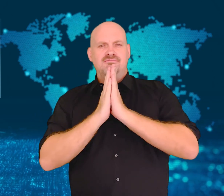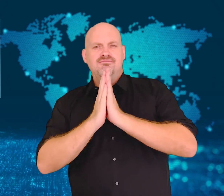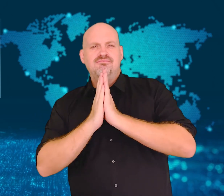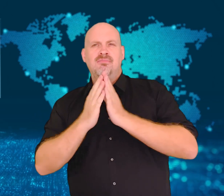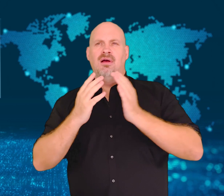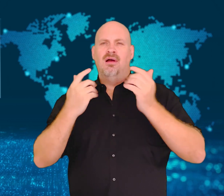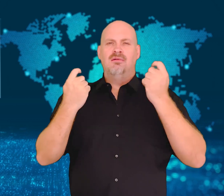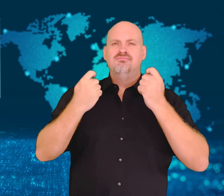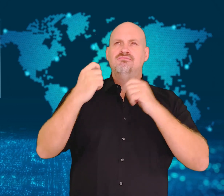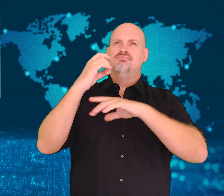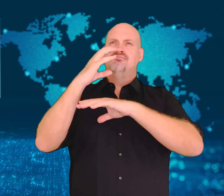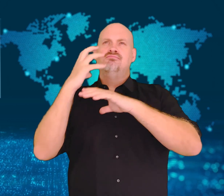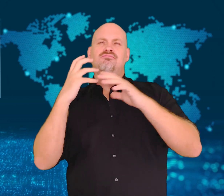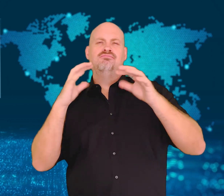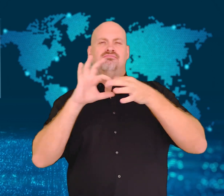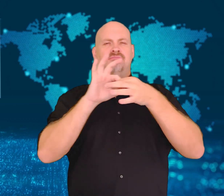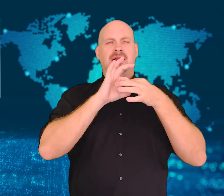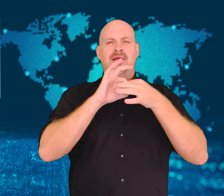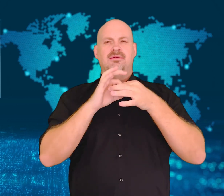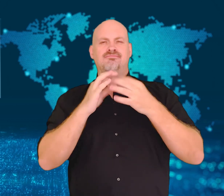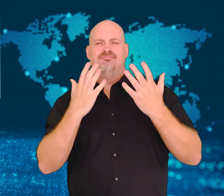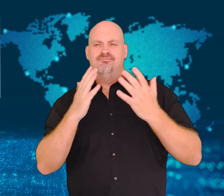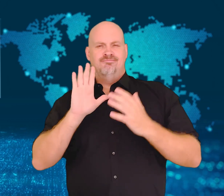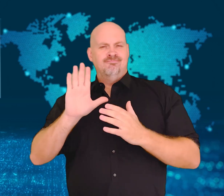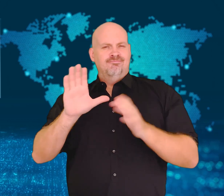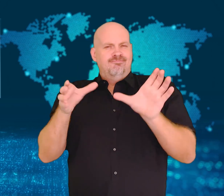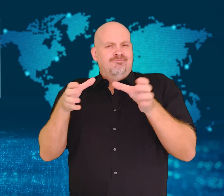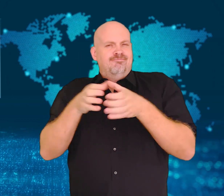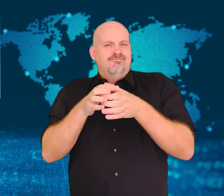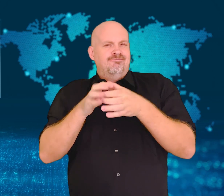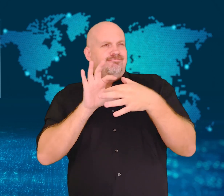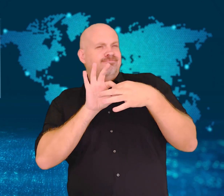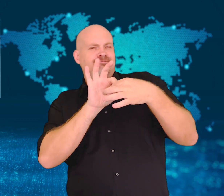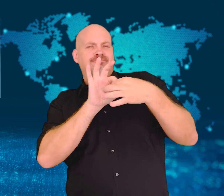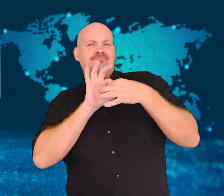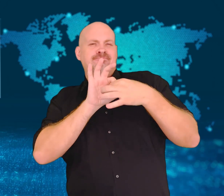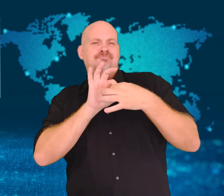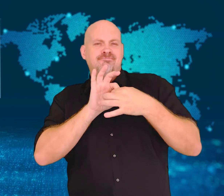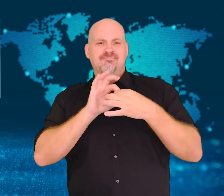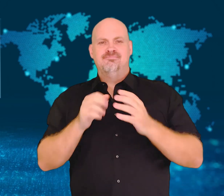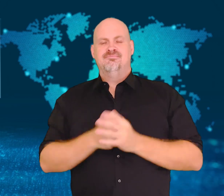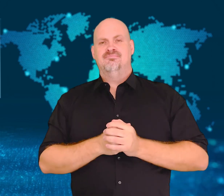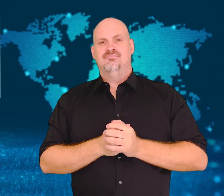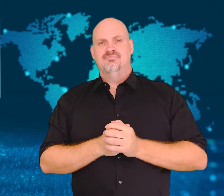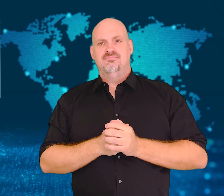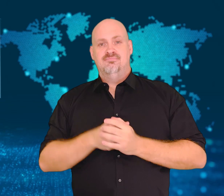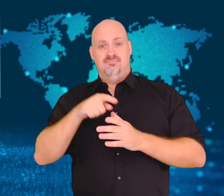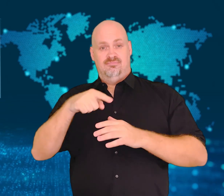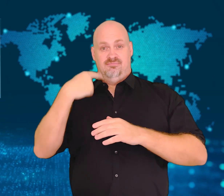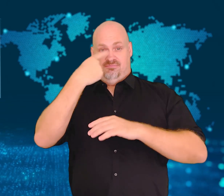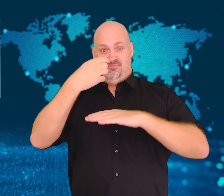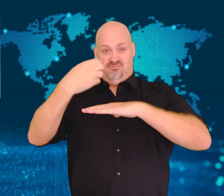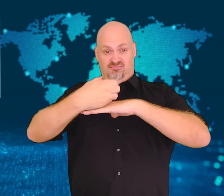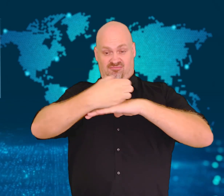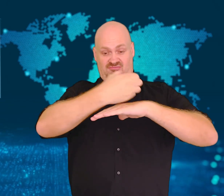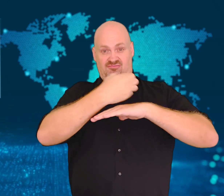There are several hundred moai in the burned area.